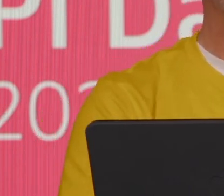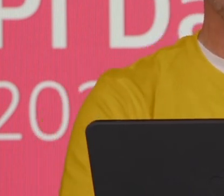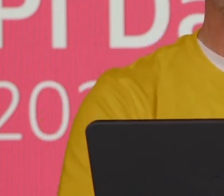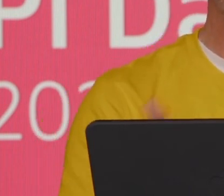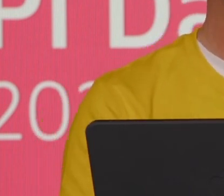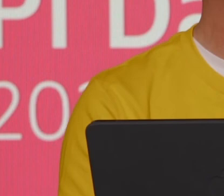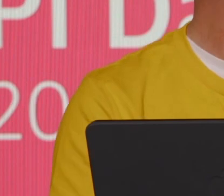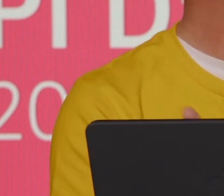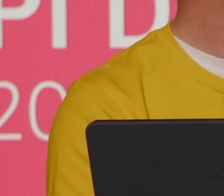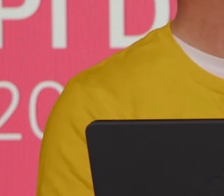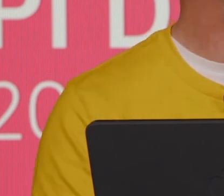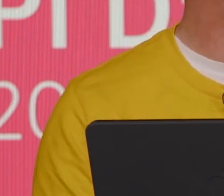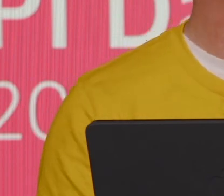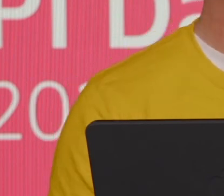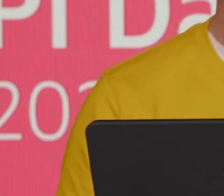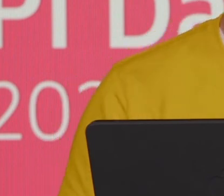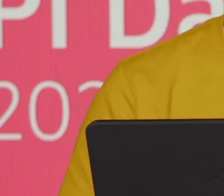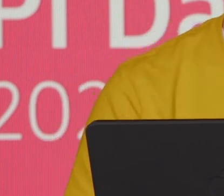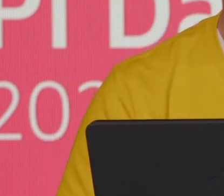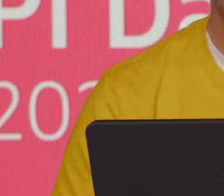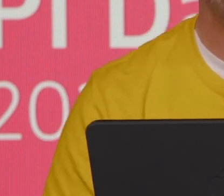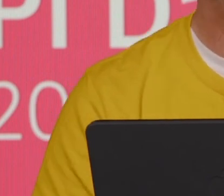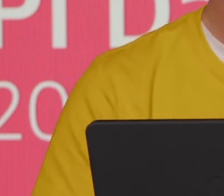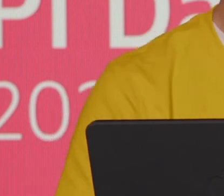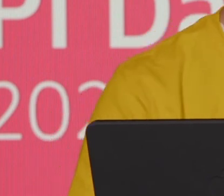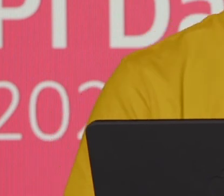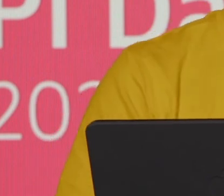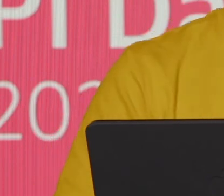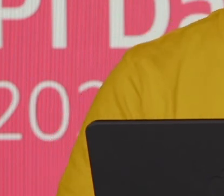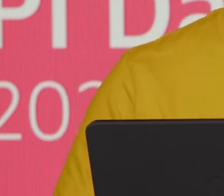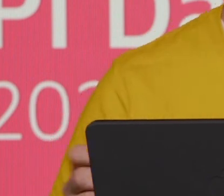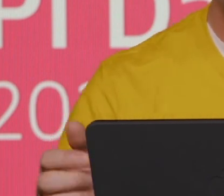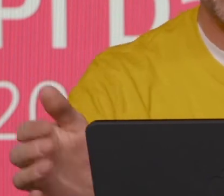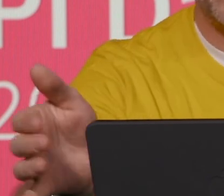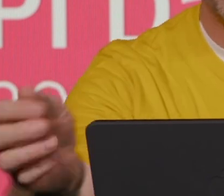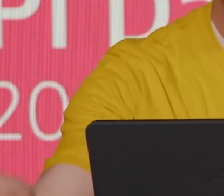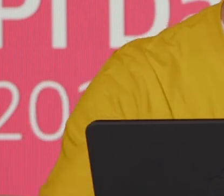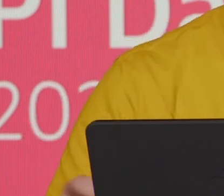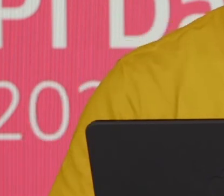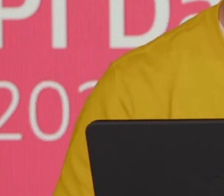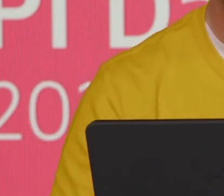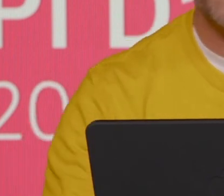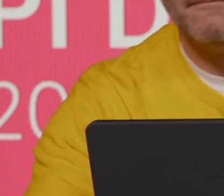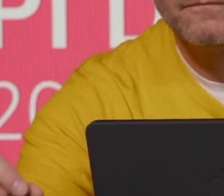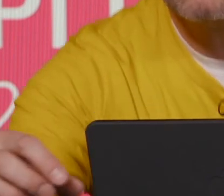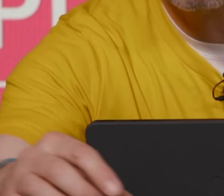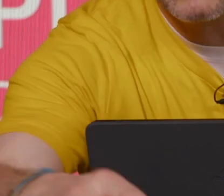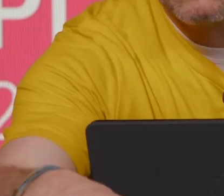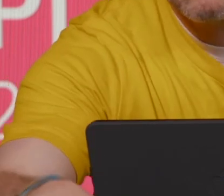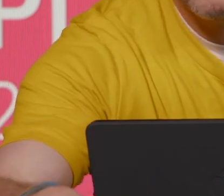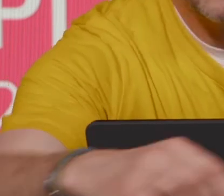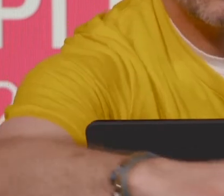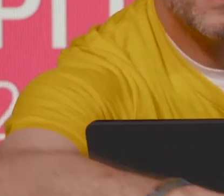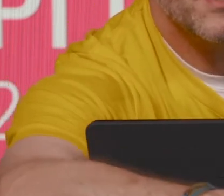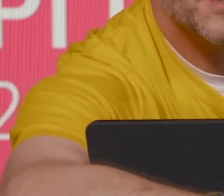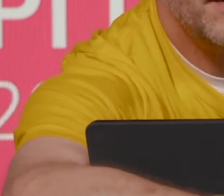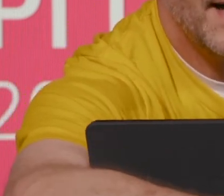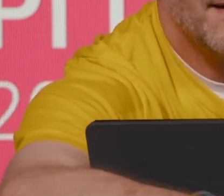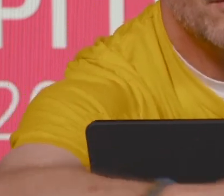until basically Bill runs out, okay? And they're these nice tiny little- They are tiny little pies, yeah. And- - Single serving pies. We are actually doing- - Ooh, delicious.